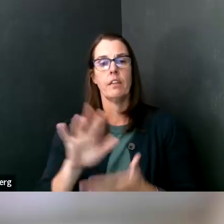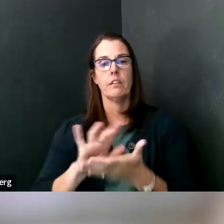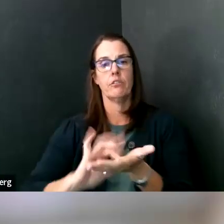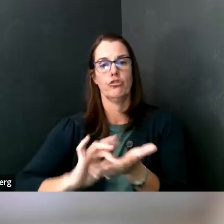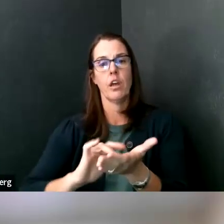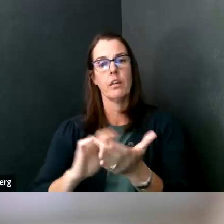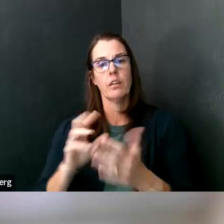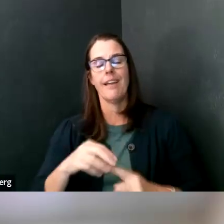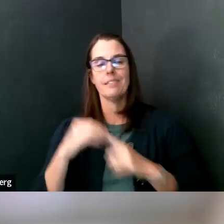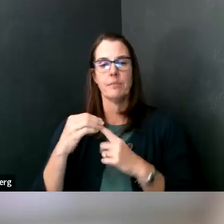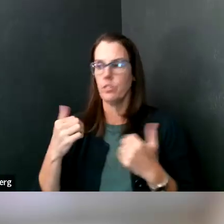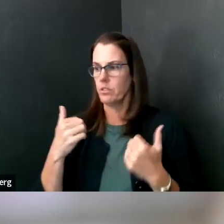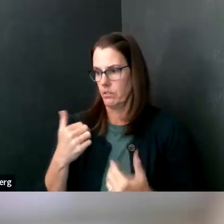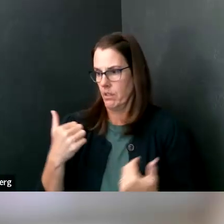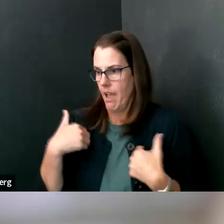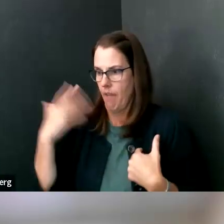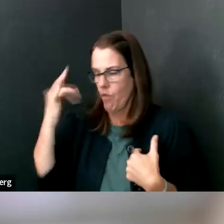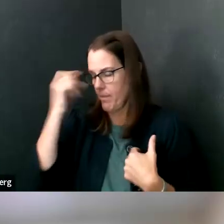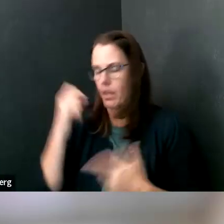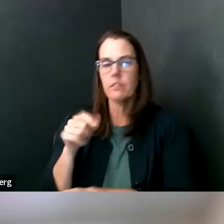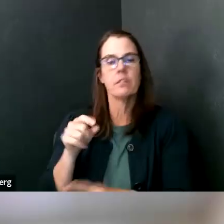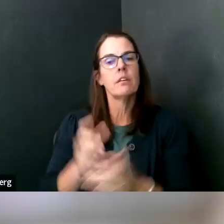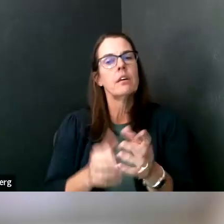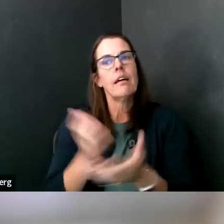because some rare disease therapies historically were orphaned or discontinued for lack of